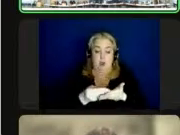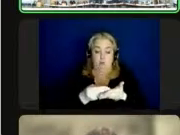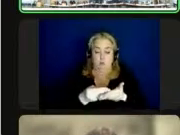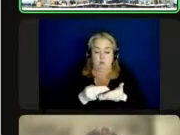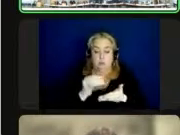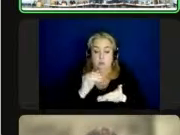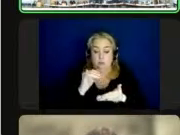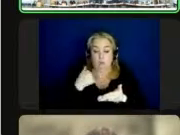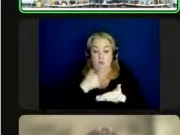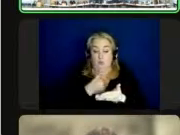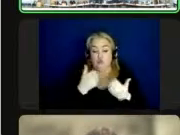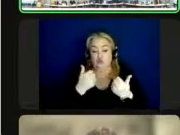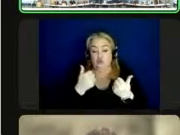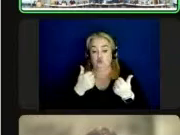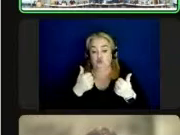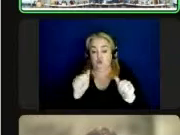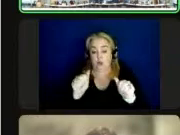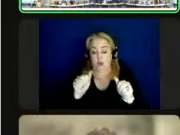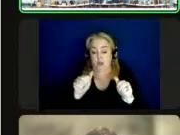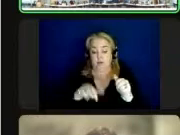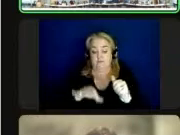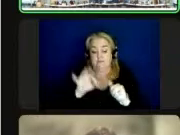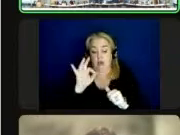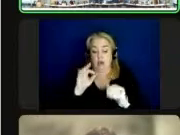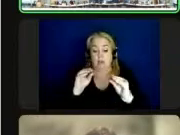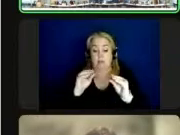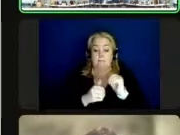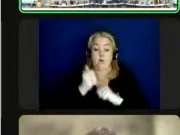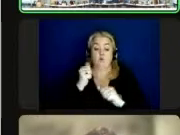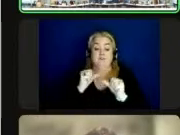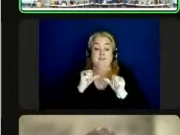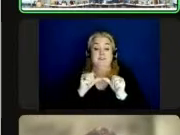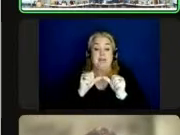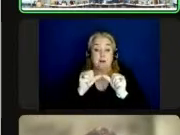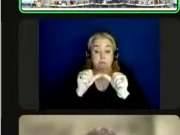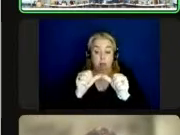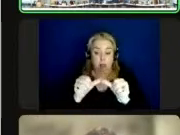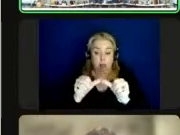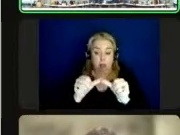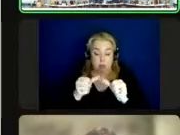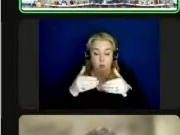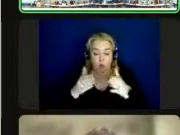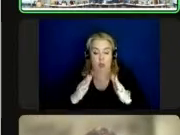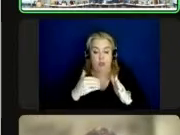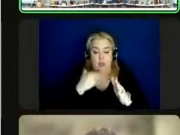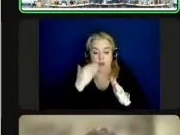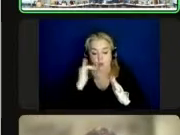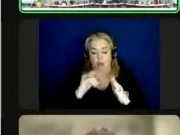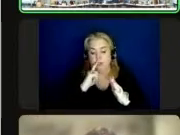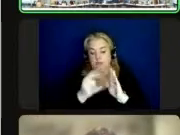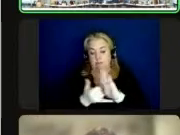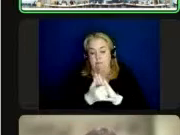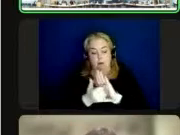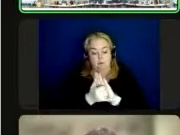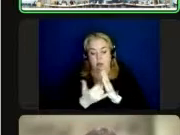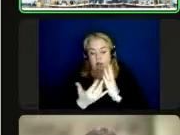ELECTRIC CARS, MORE EFFICIENCY AND IT'S IMPLEMENTING A